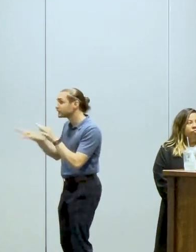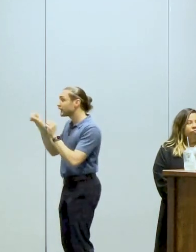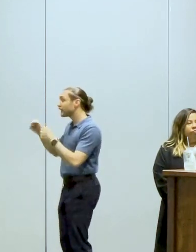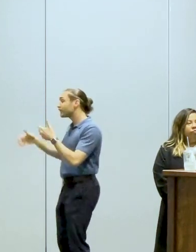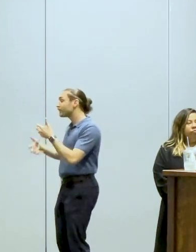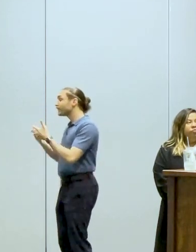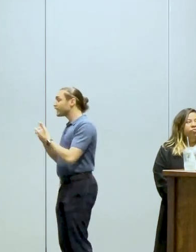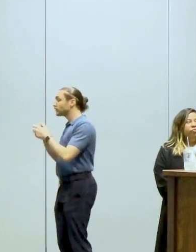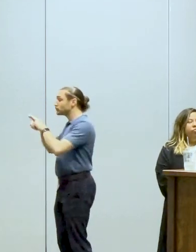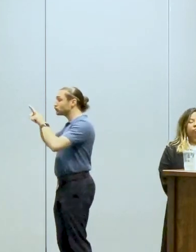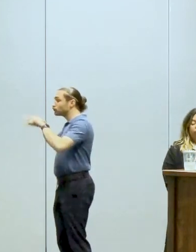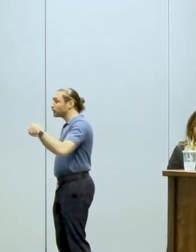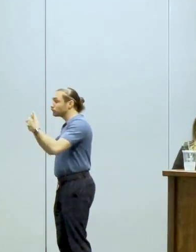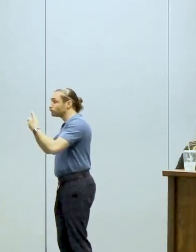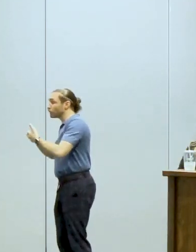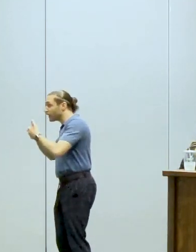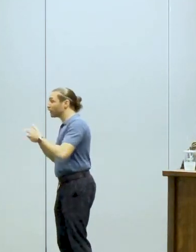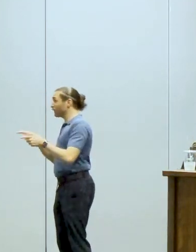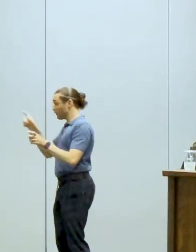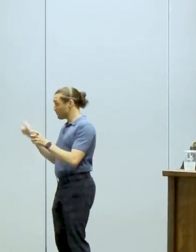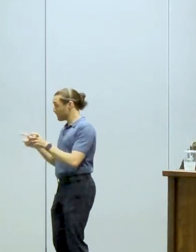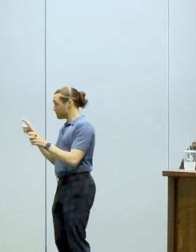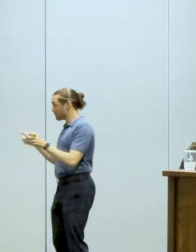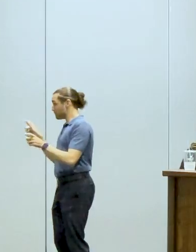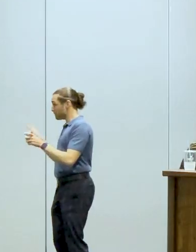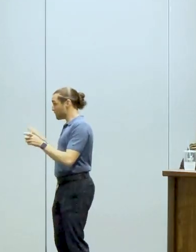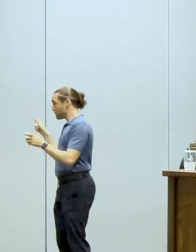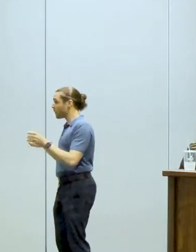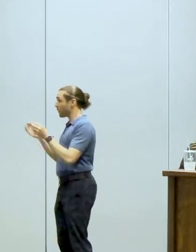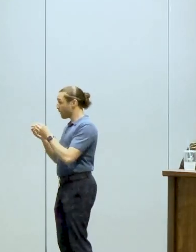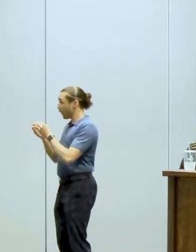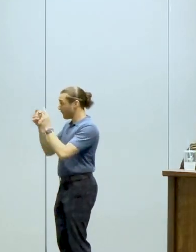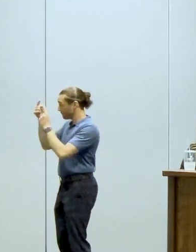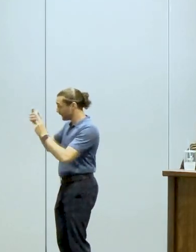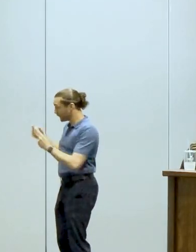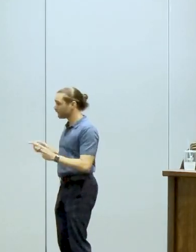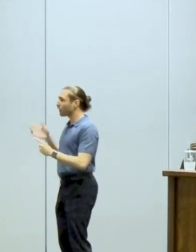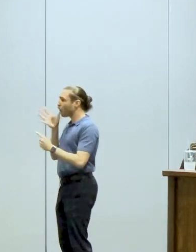crafted input, right, that influences the output. So those